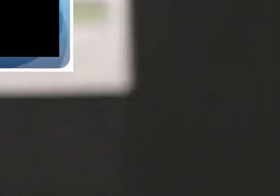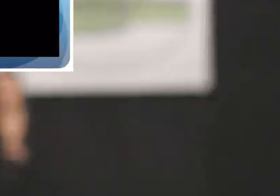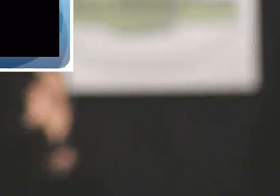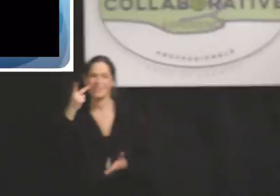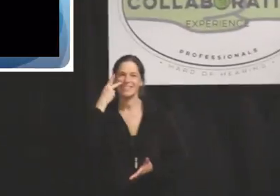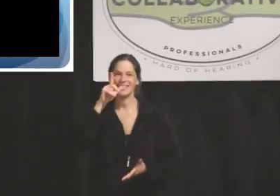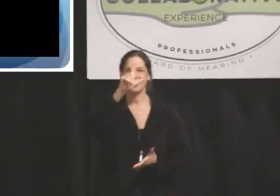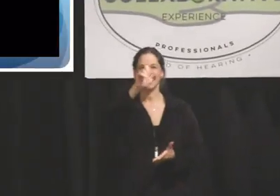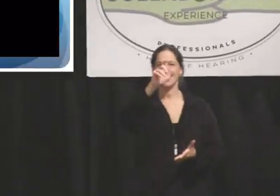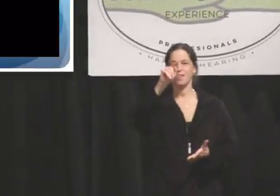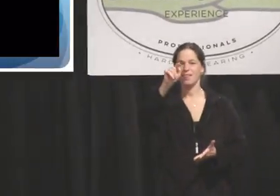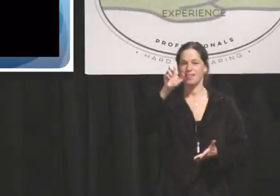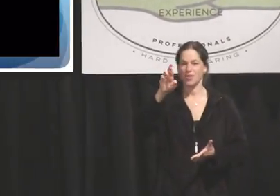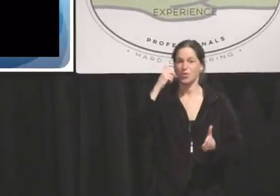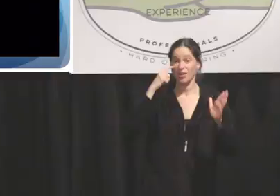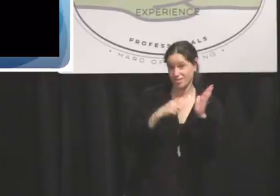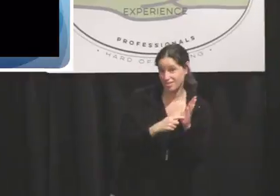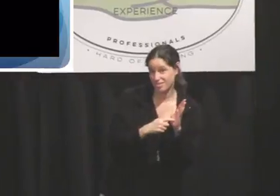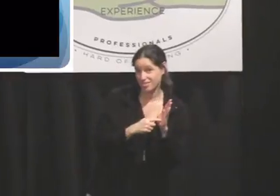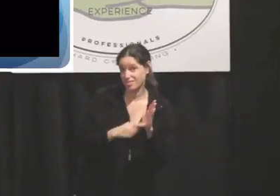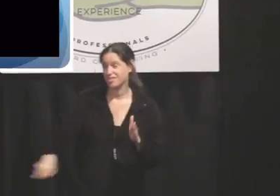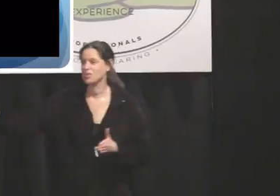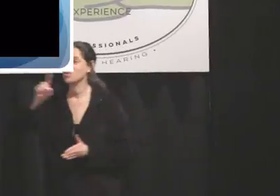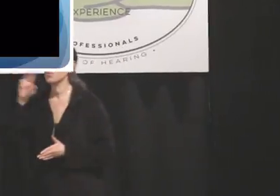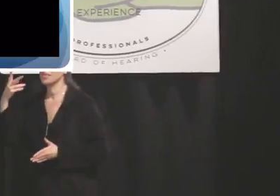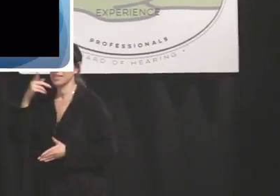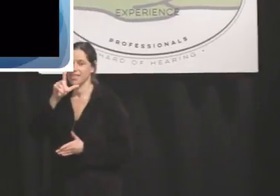You can see,